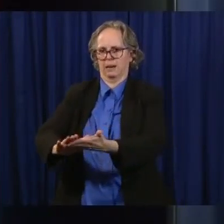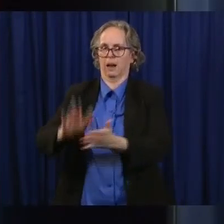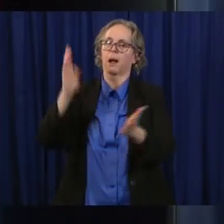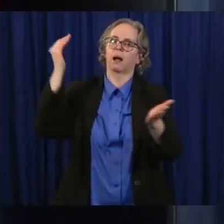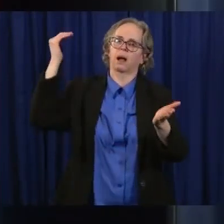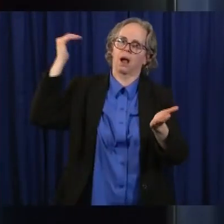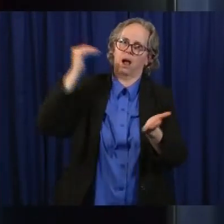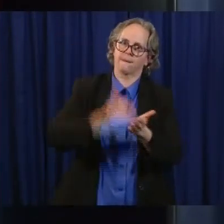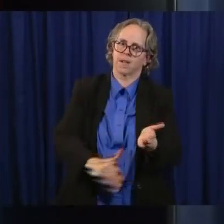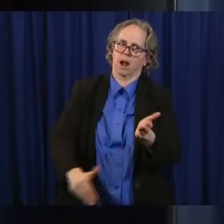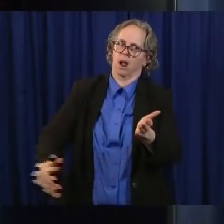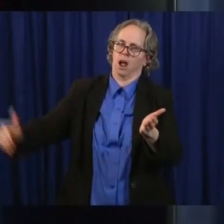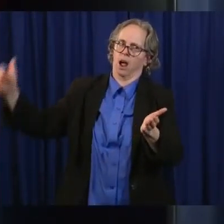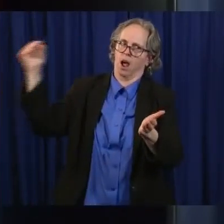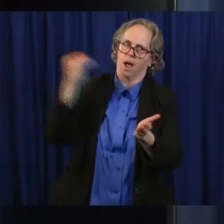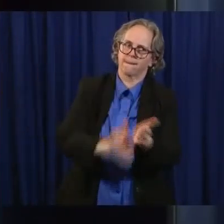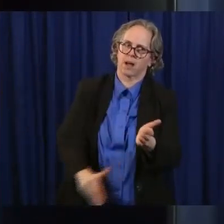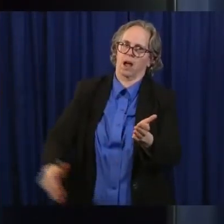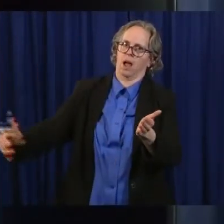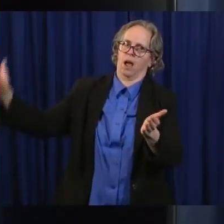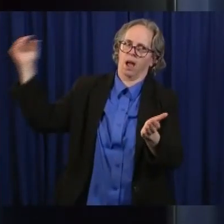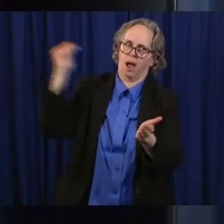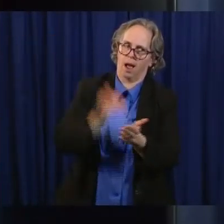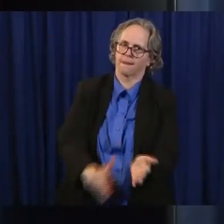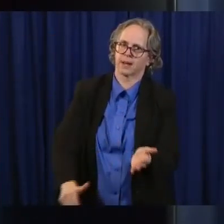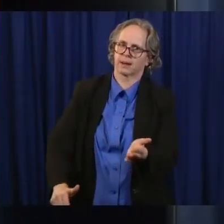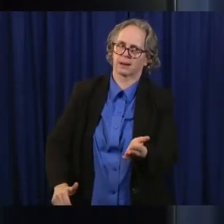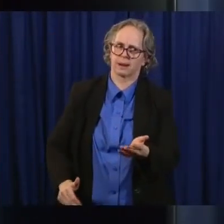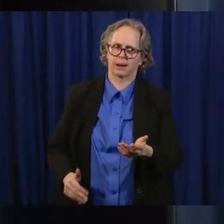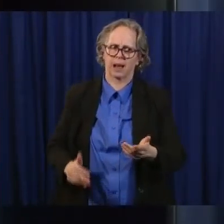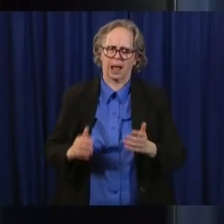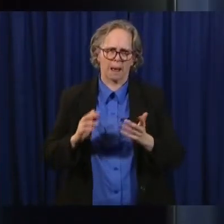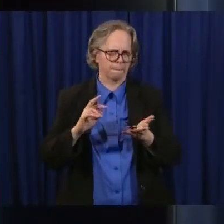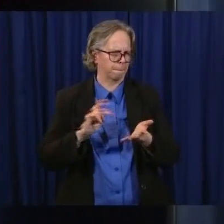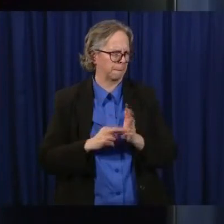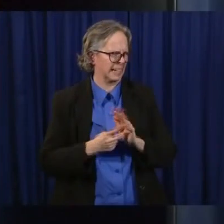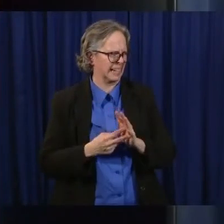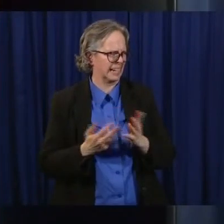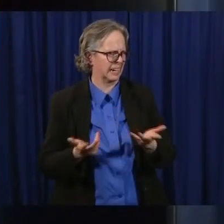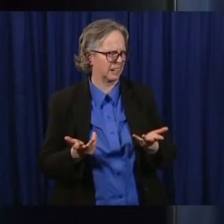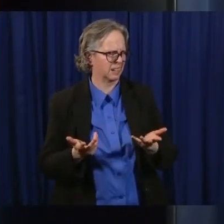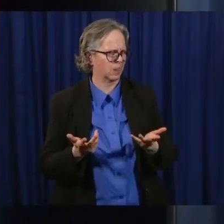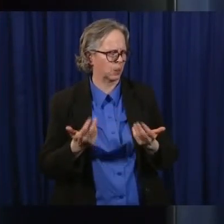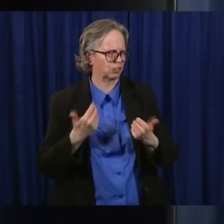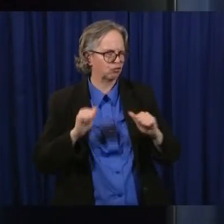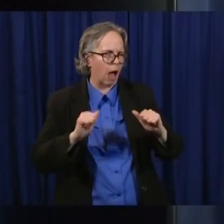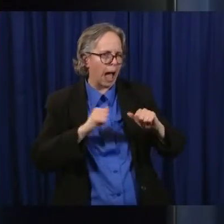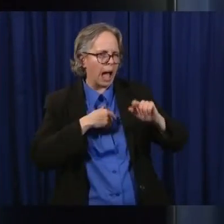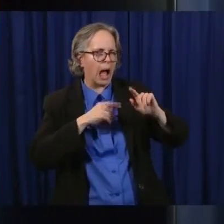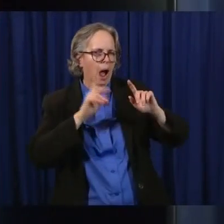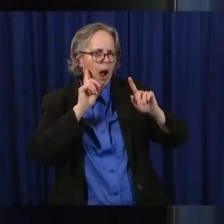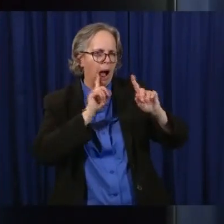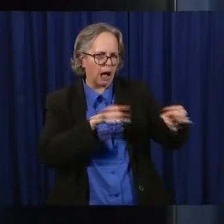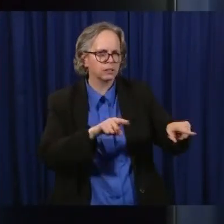HAVE A DIRECT IMPACT ON WHETHER OR NOT PEOPLE HAVE A CHANCE OF GETTING SICK. WE CAN PREVENT A LOT OF INFECTIONS BY SIMPLY CLEANING SERVICES ON A REGULAR BASIS. WHAT KIND OF REGULAR BASIS DOES